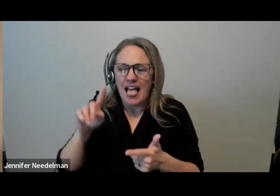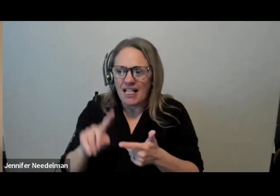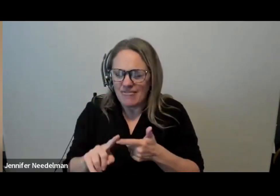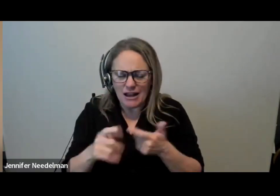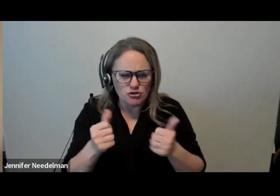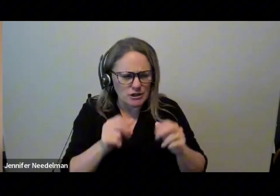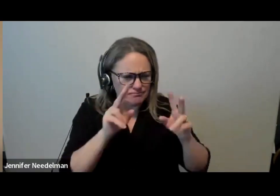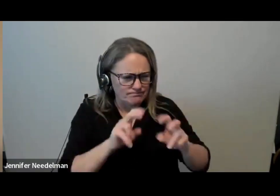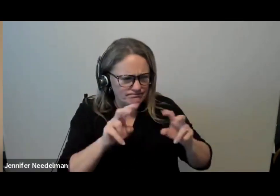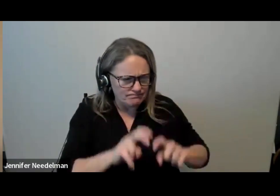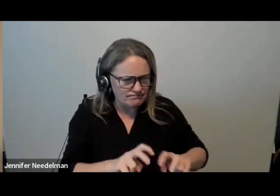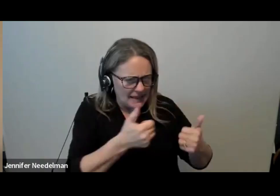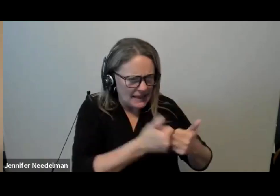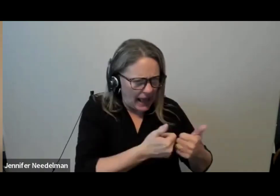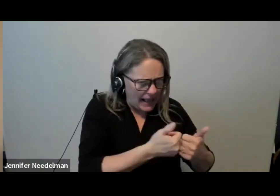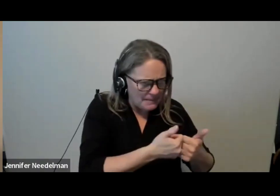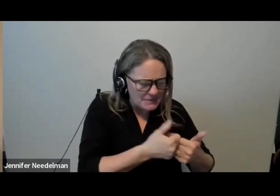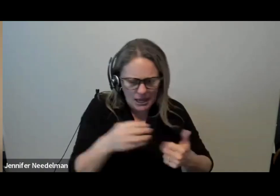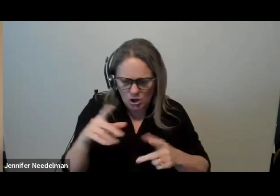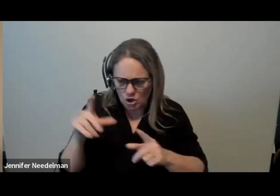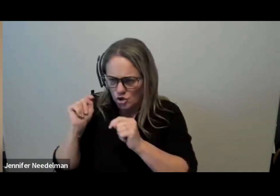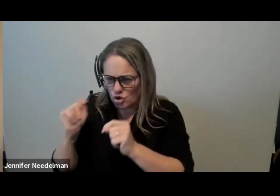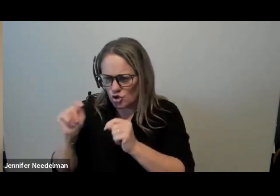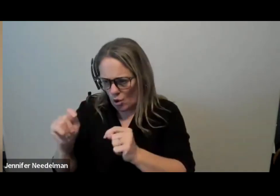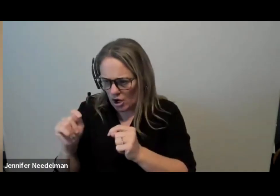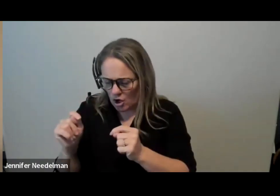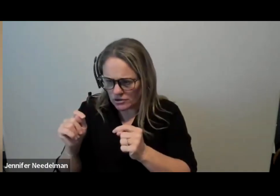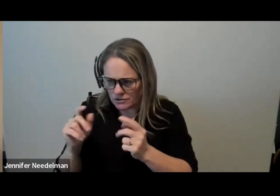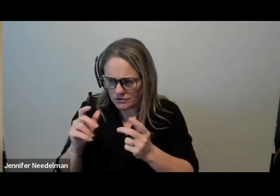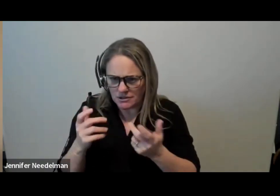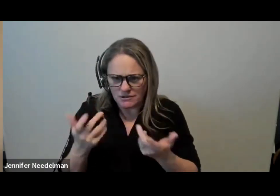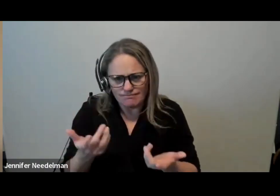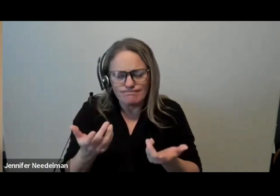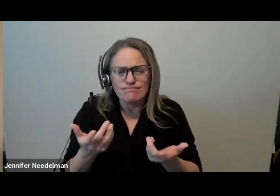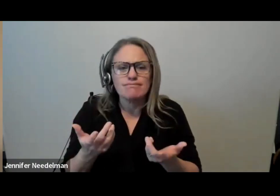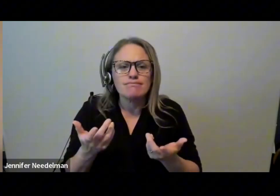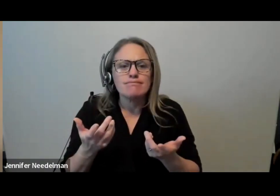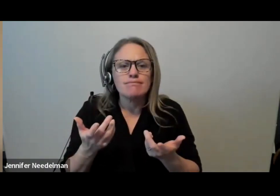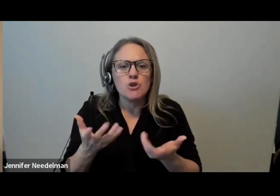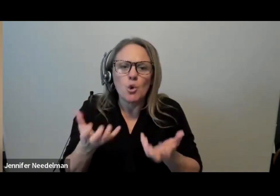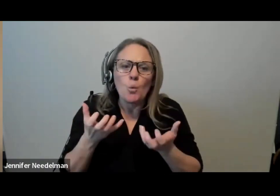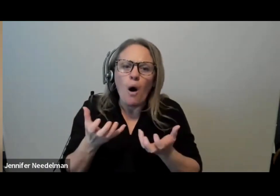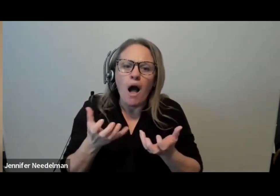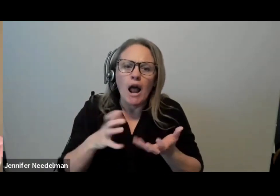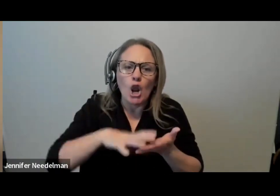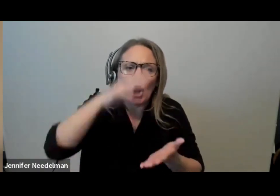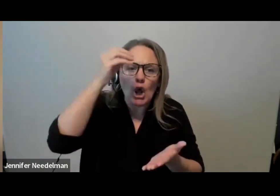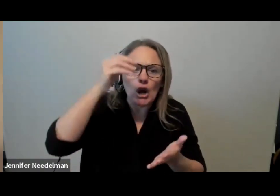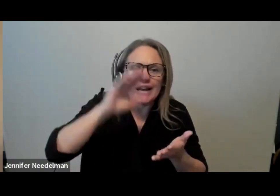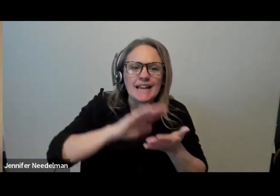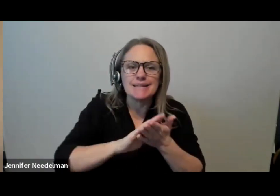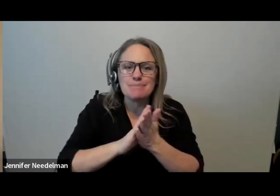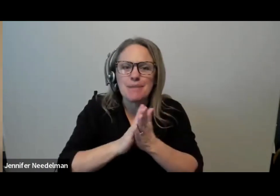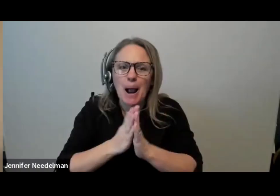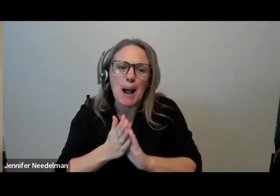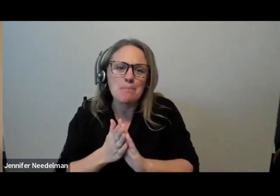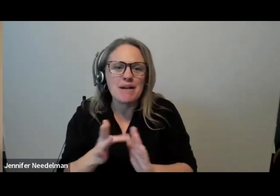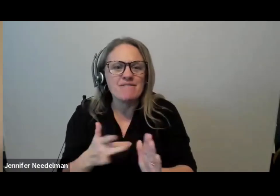and how learning can feel more like an engaged exercise than a study and test type of methodology.